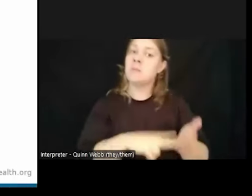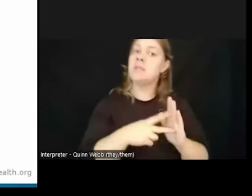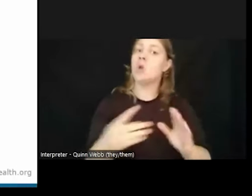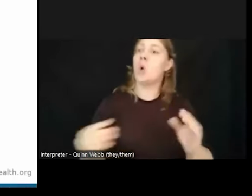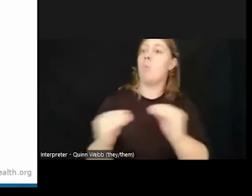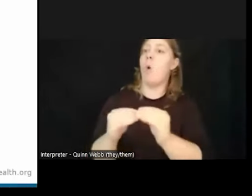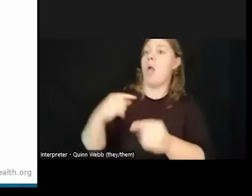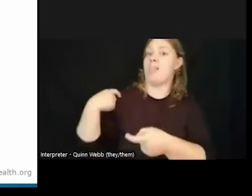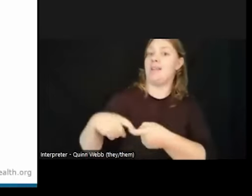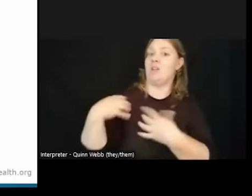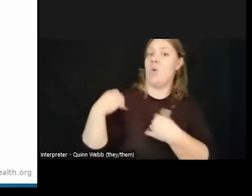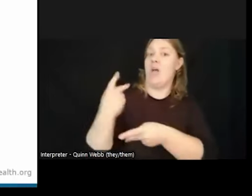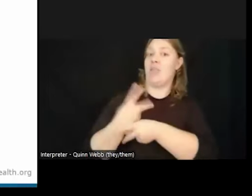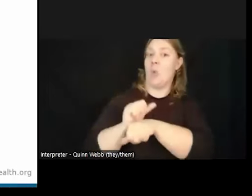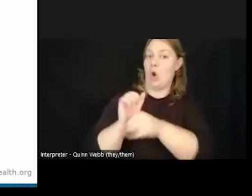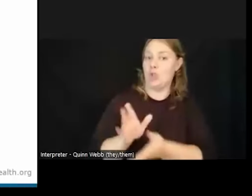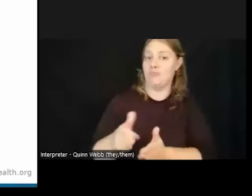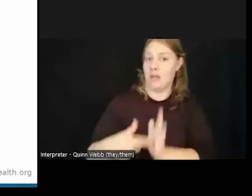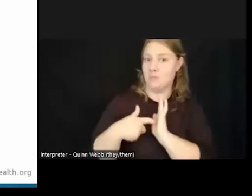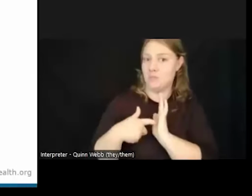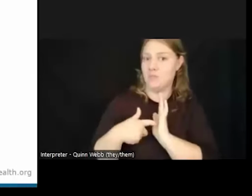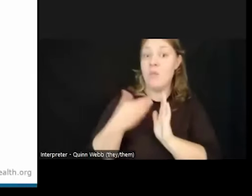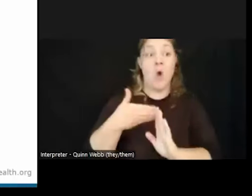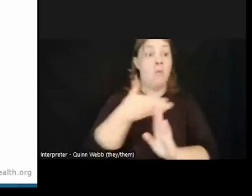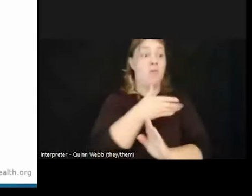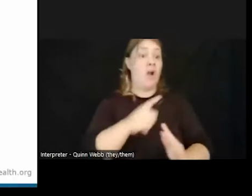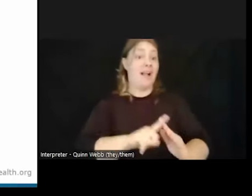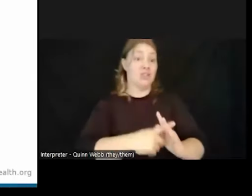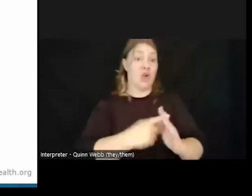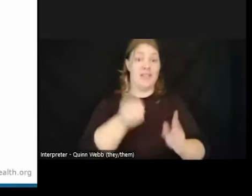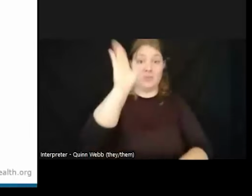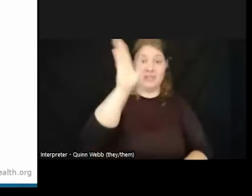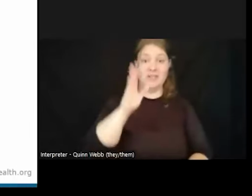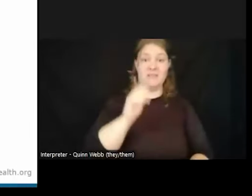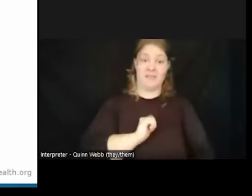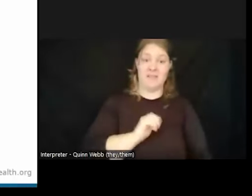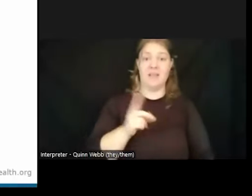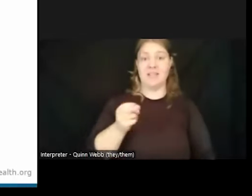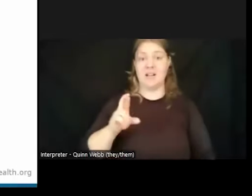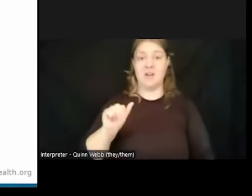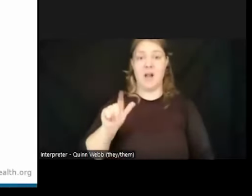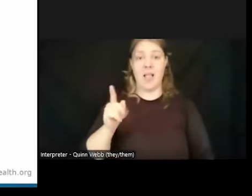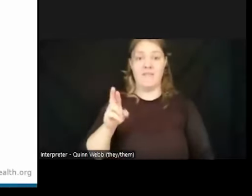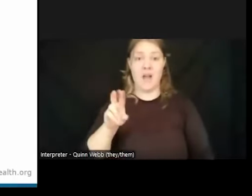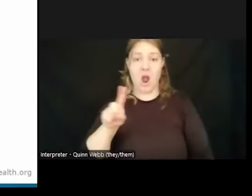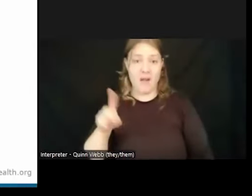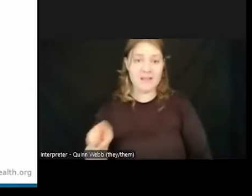before I started this presentation myself and Dr olivarez Dr gtino we're talking about the fact